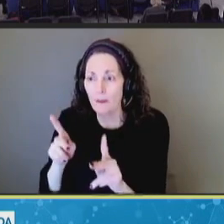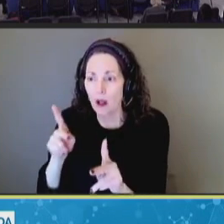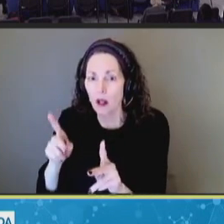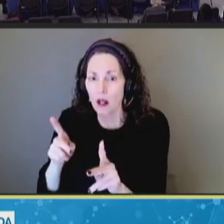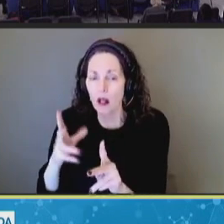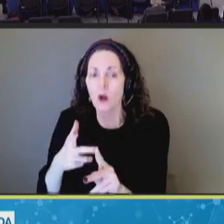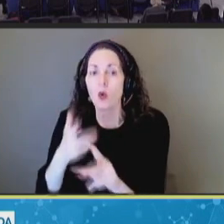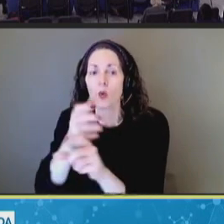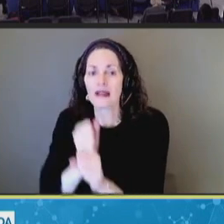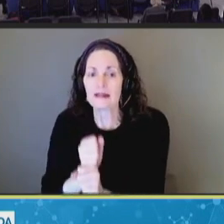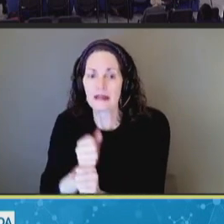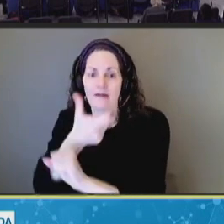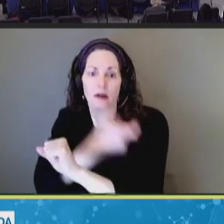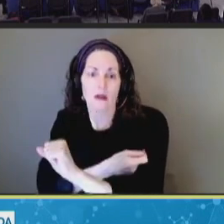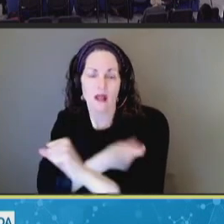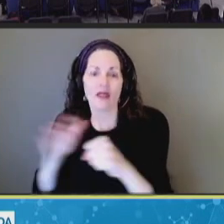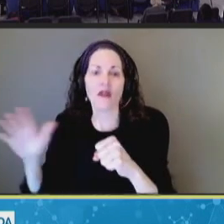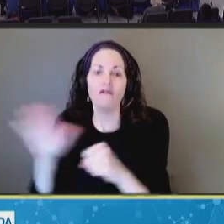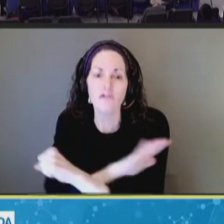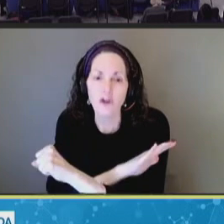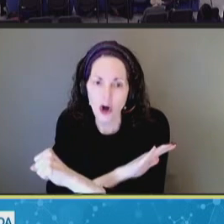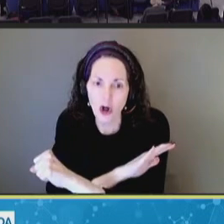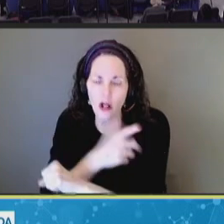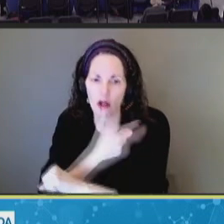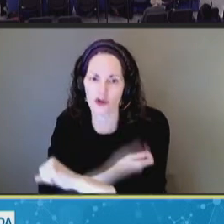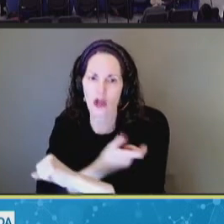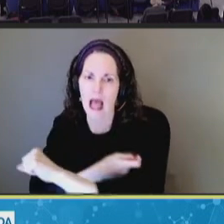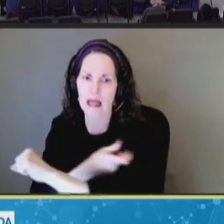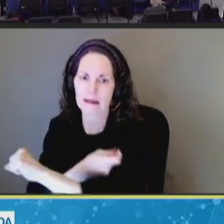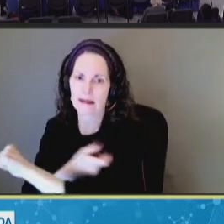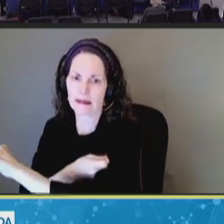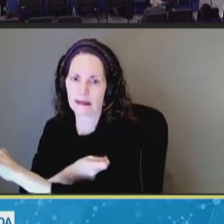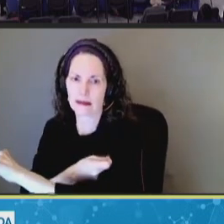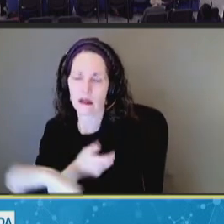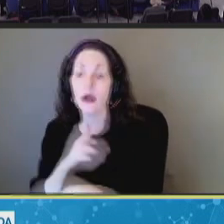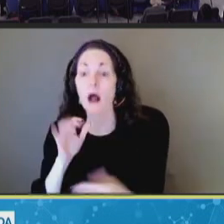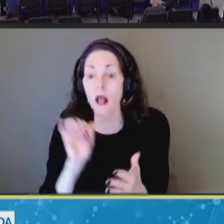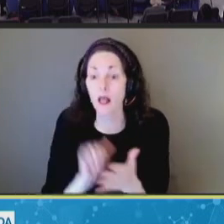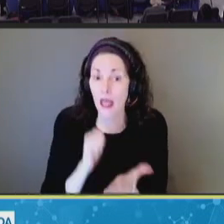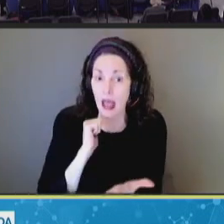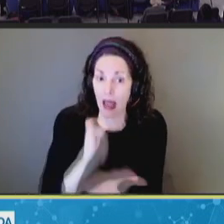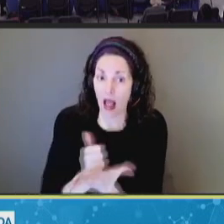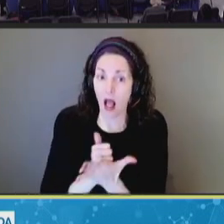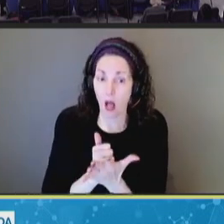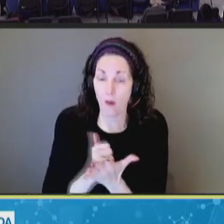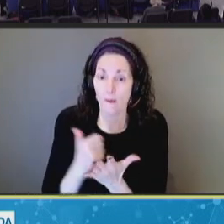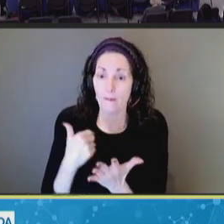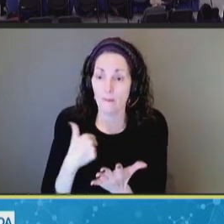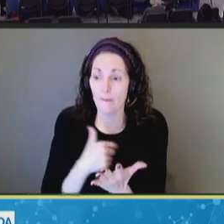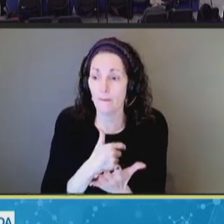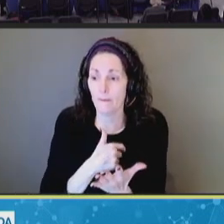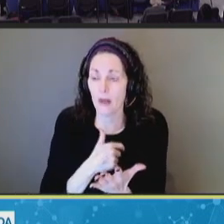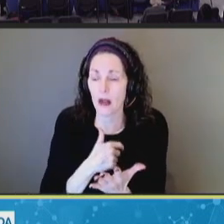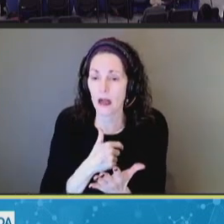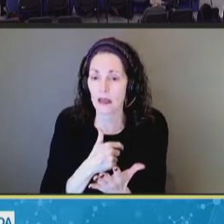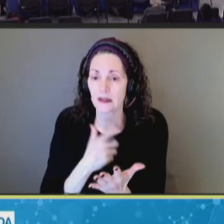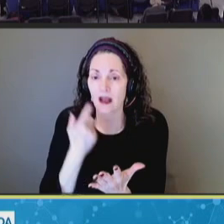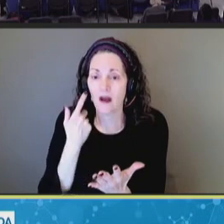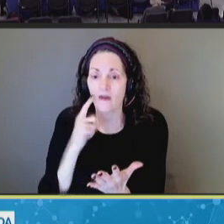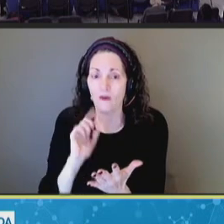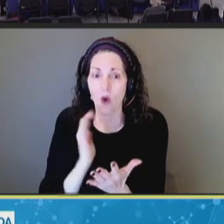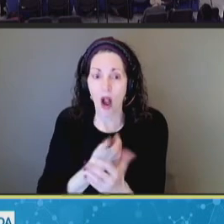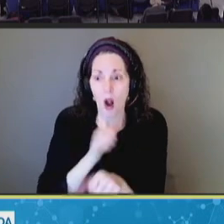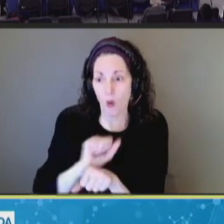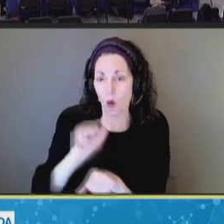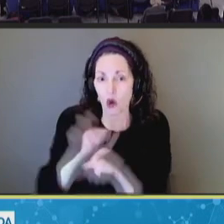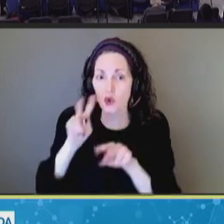primary series. And this is incredibly useful to our efforts in monitoring the safety and